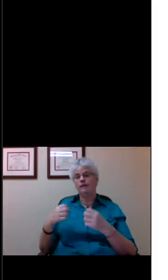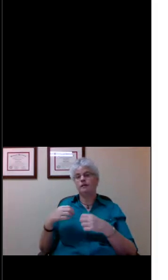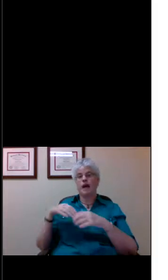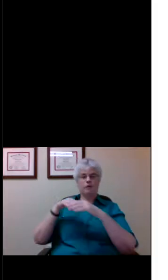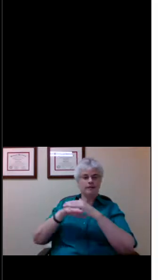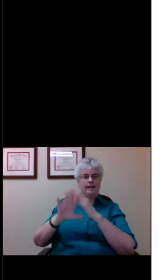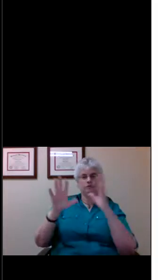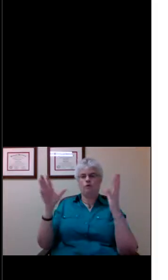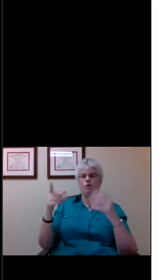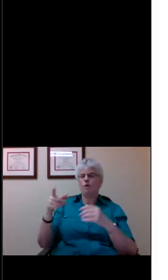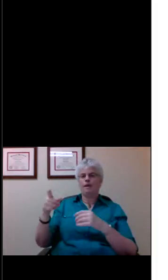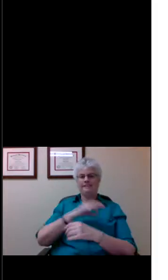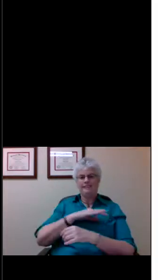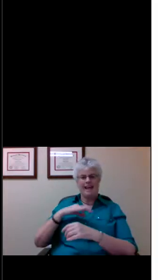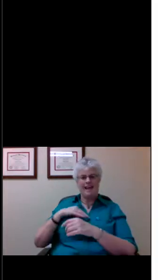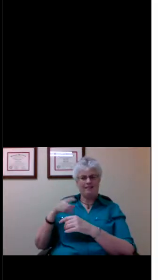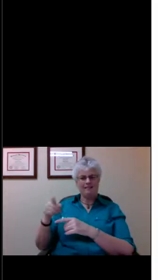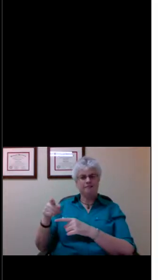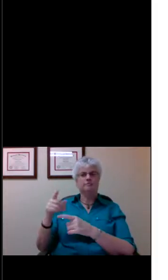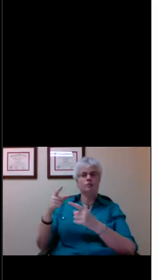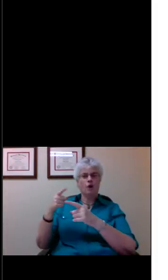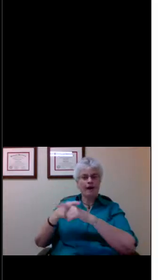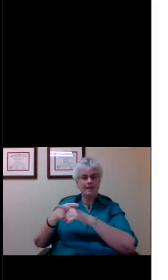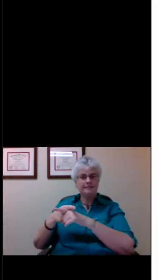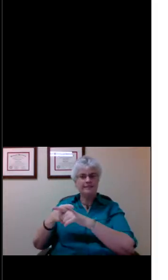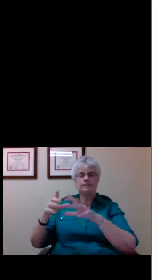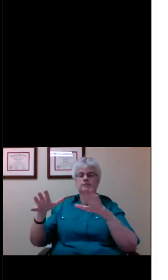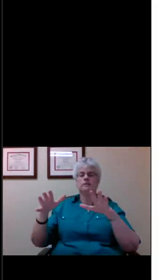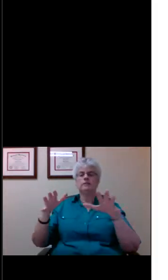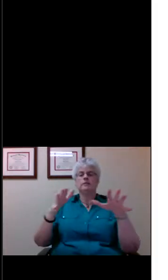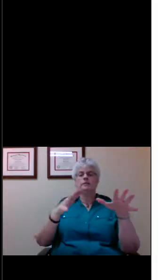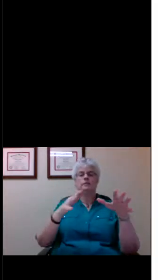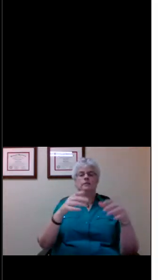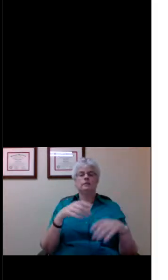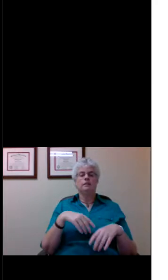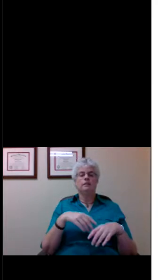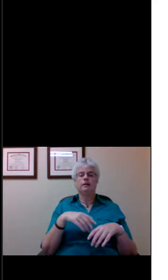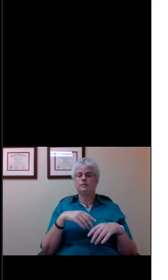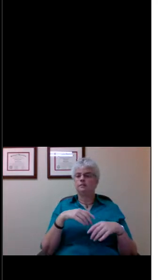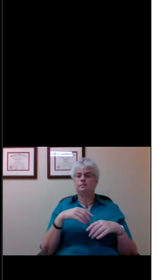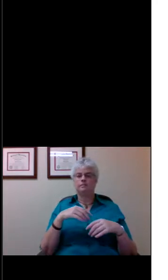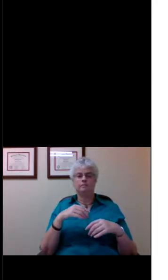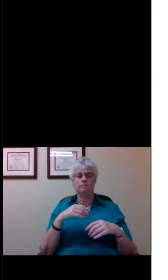were residential related, equipment related, access related, if they were the